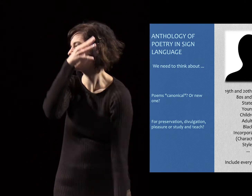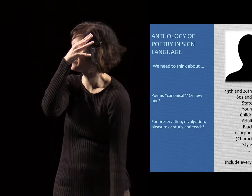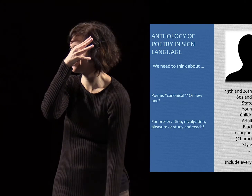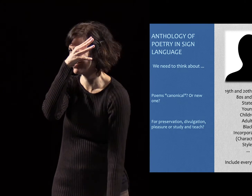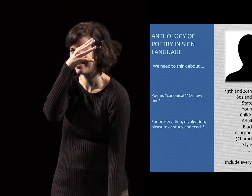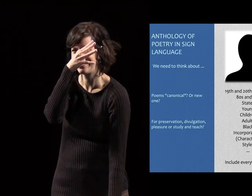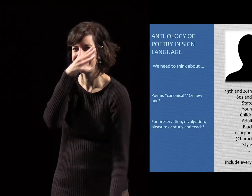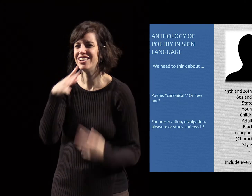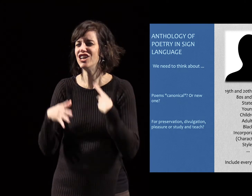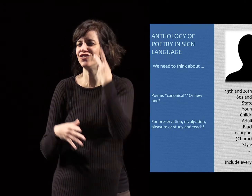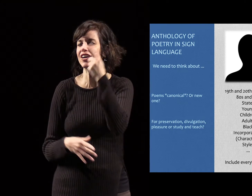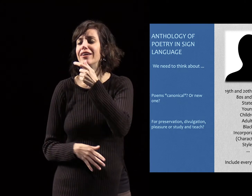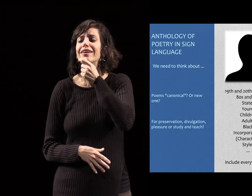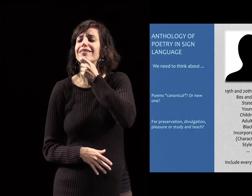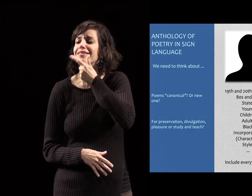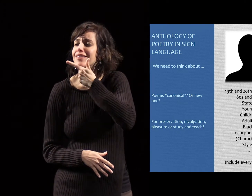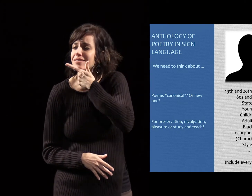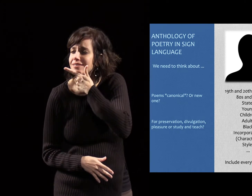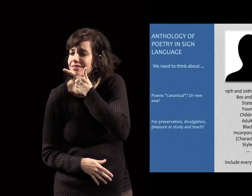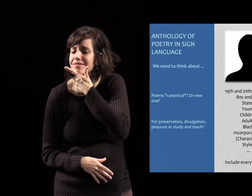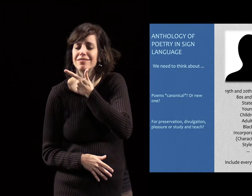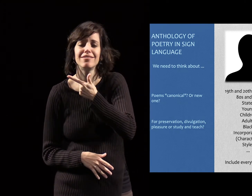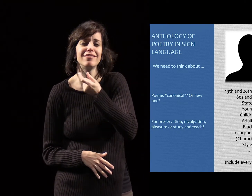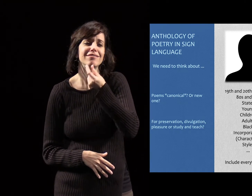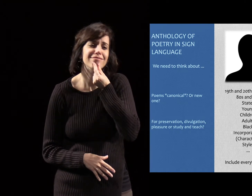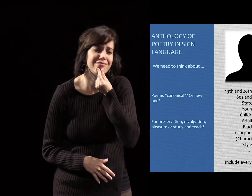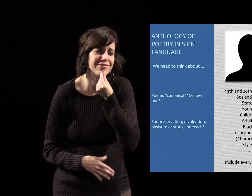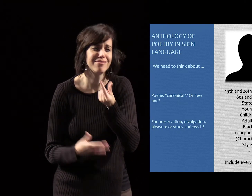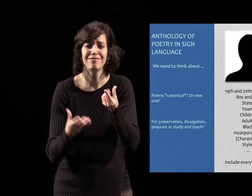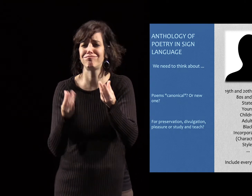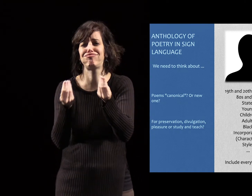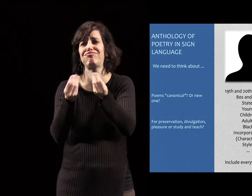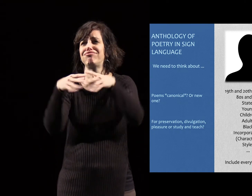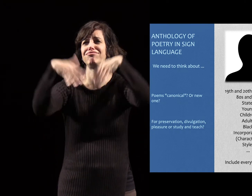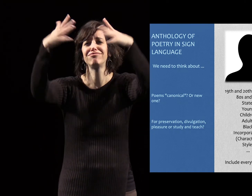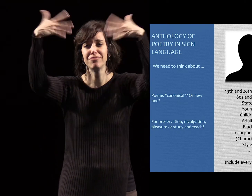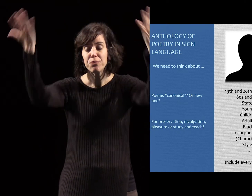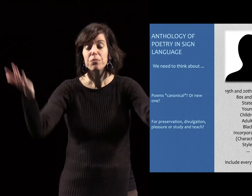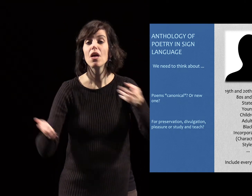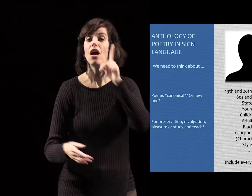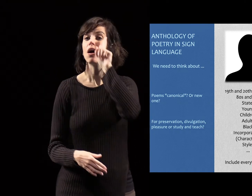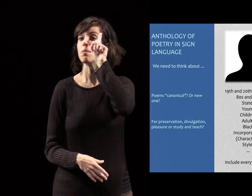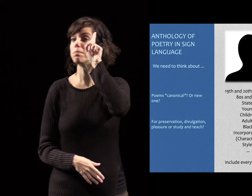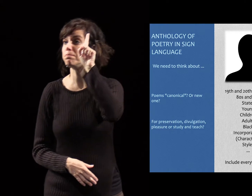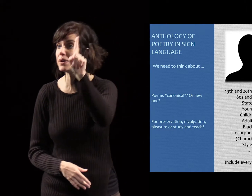There's many more examples. Gay, lesbian, what have you.